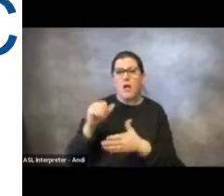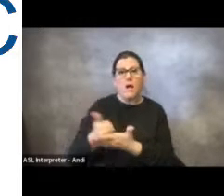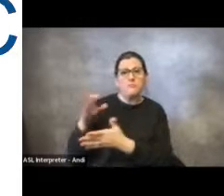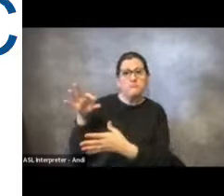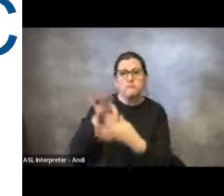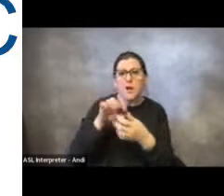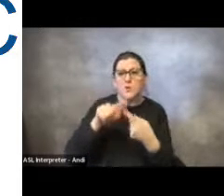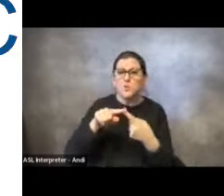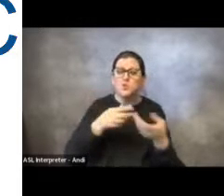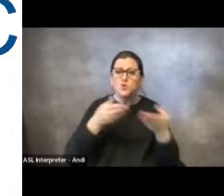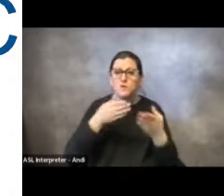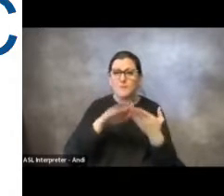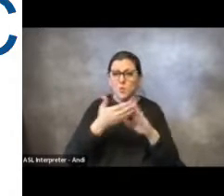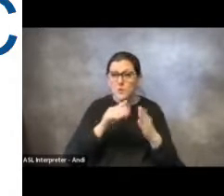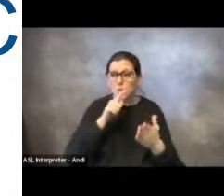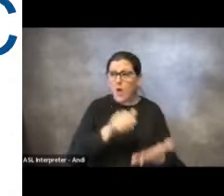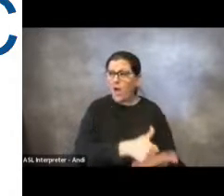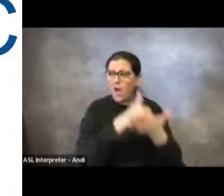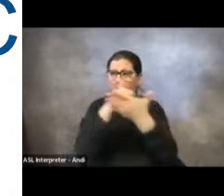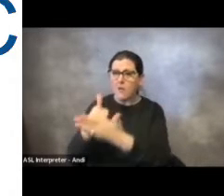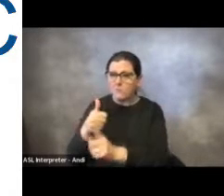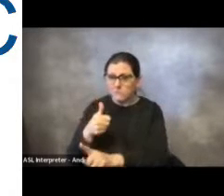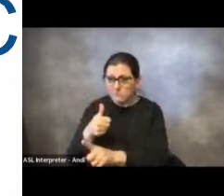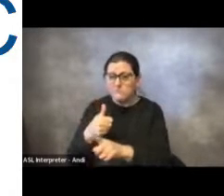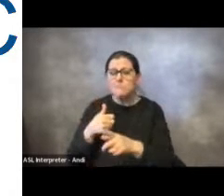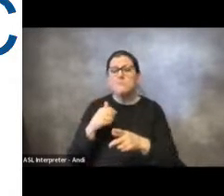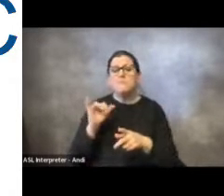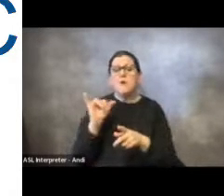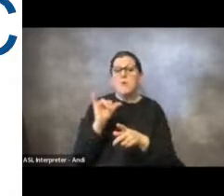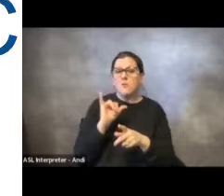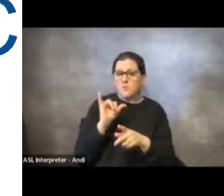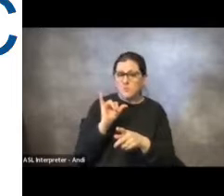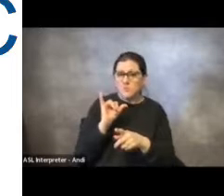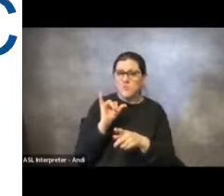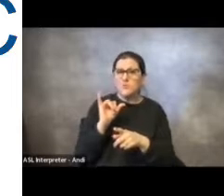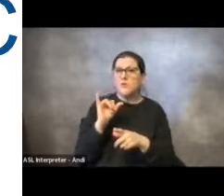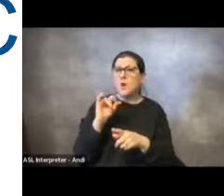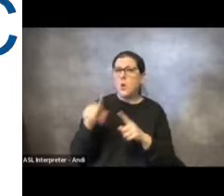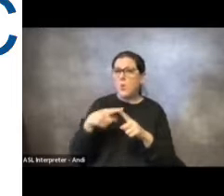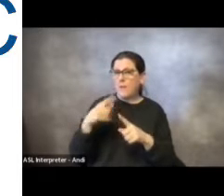the community that that can help them with that. And then the same with reentry. And we're talking about individuals